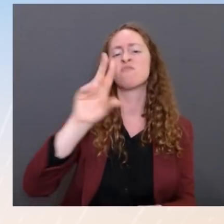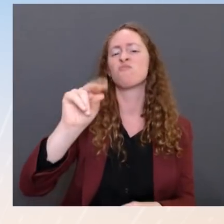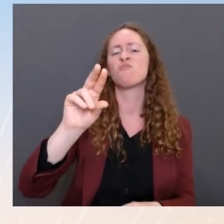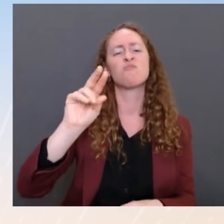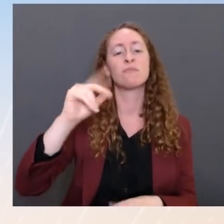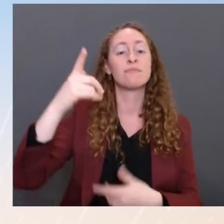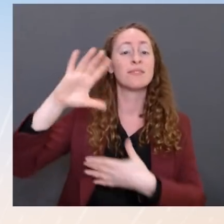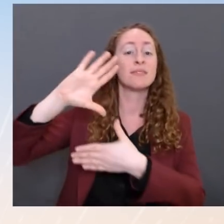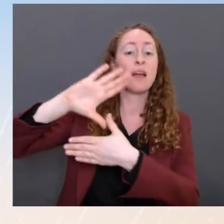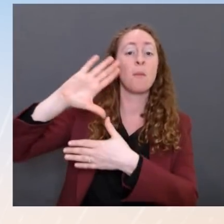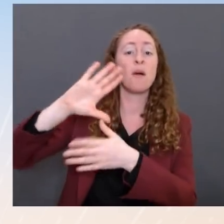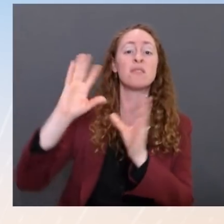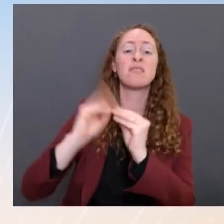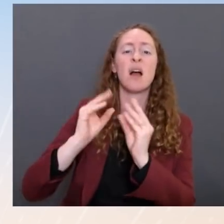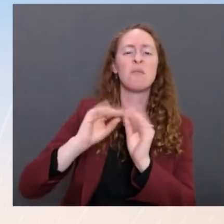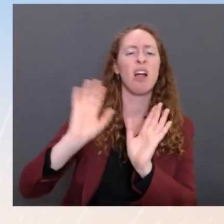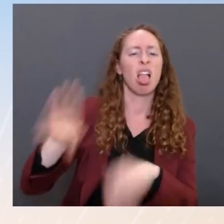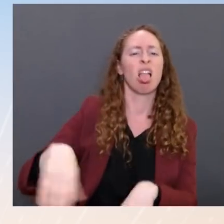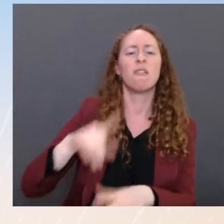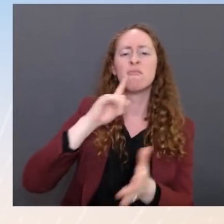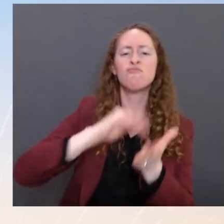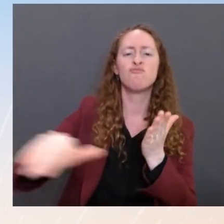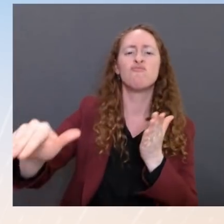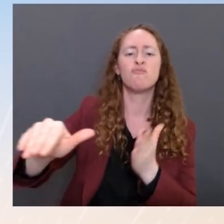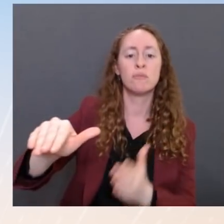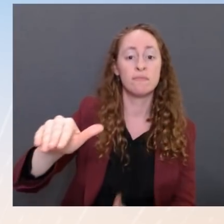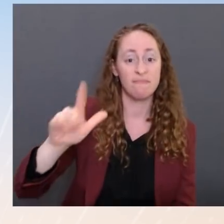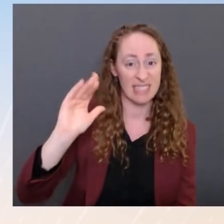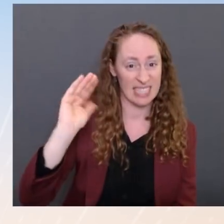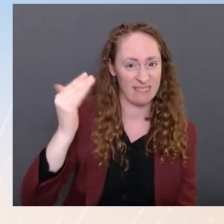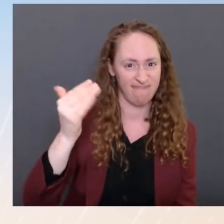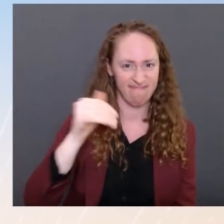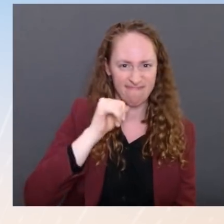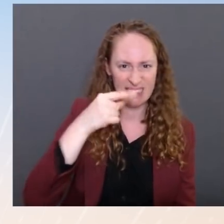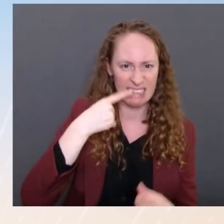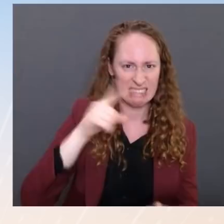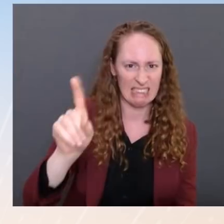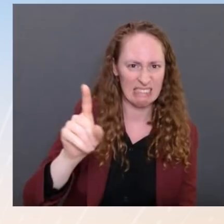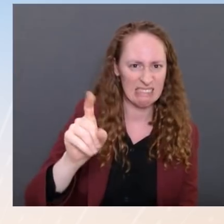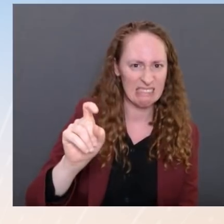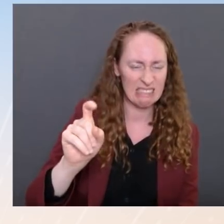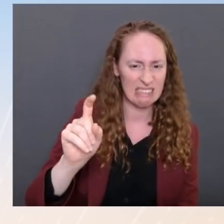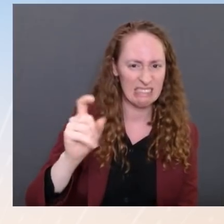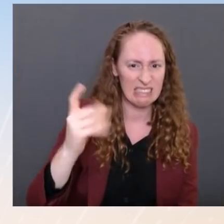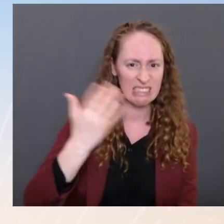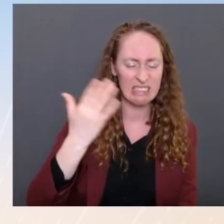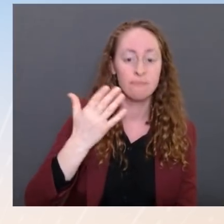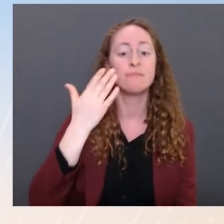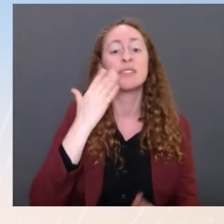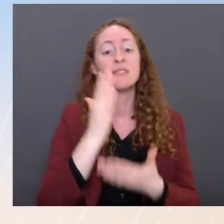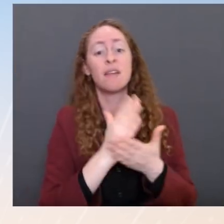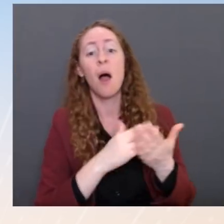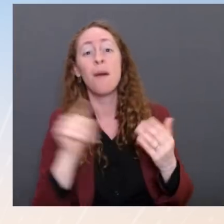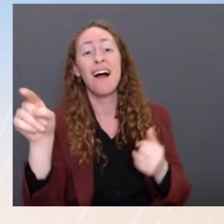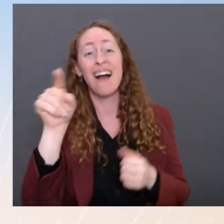because so many key leaders in the hemisphere -- even though ones, obviously, that the President has had key disagreements with --